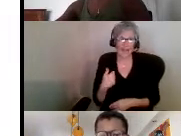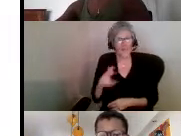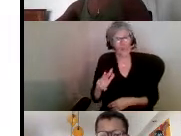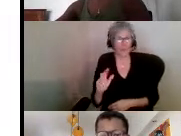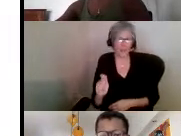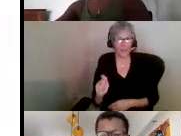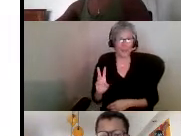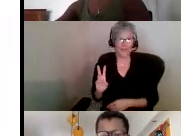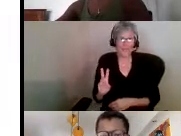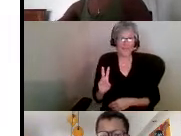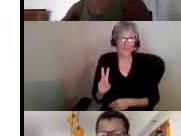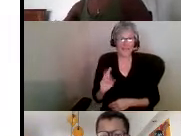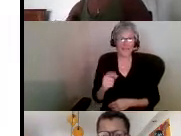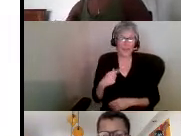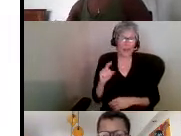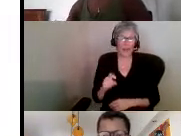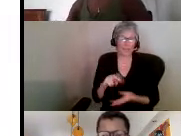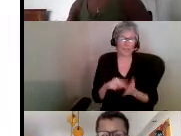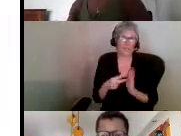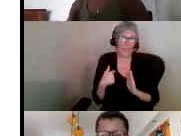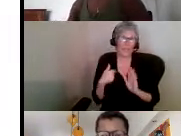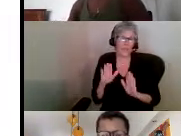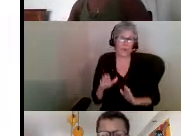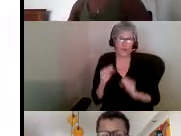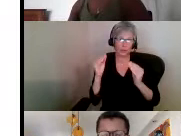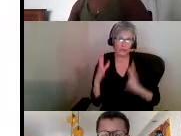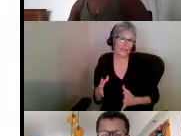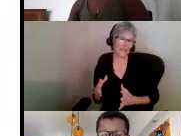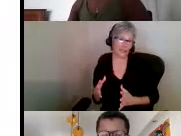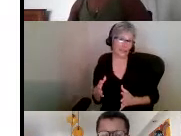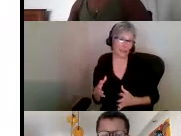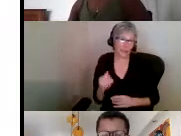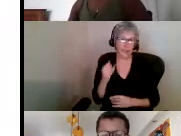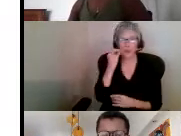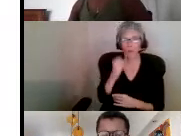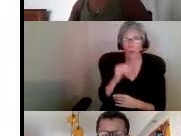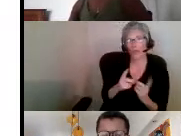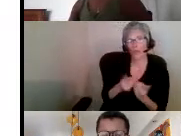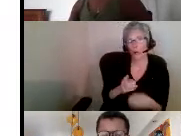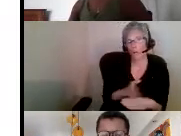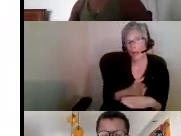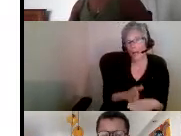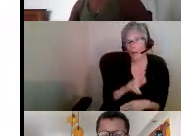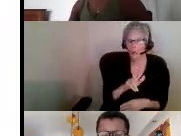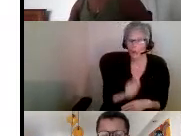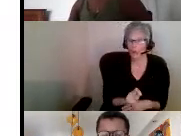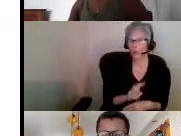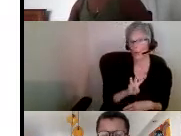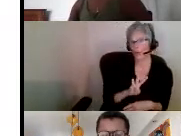just must be a wonderful teacher or if you have a department average that's 3.4 and you're 3.2